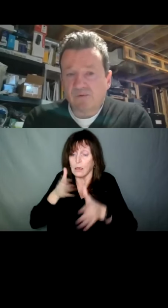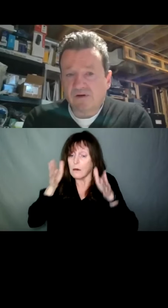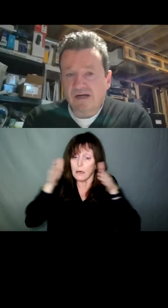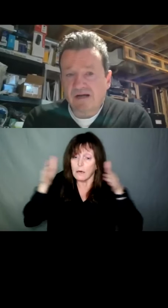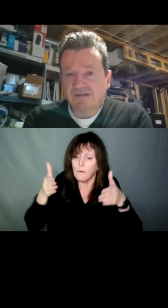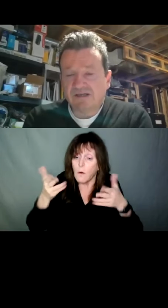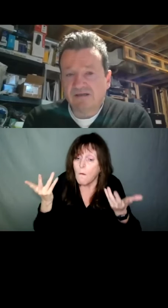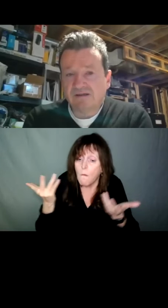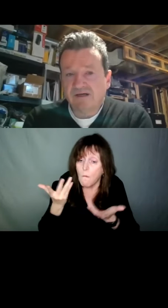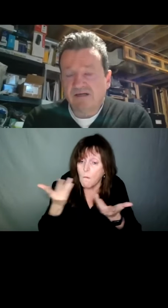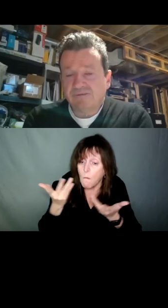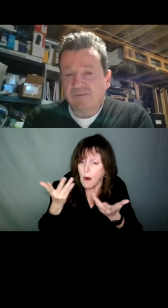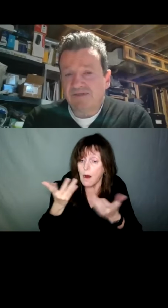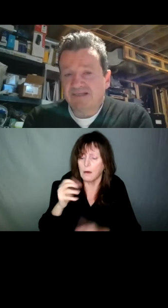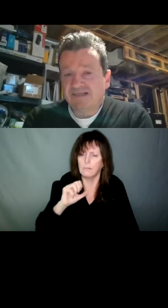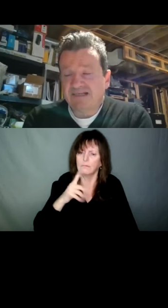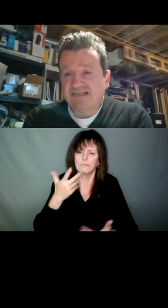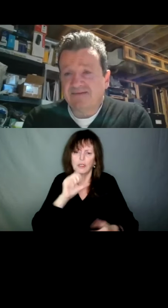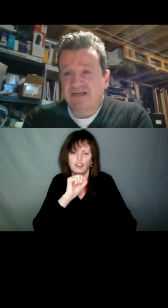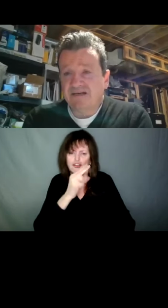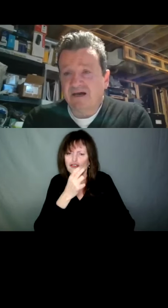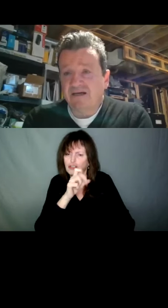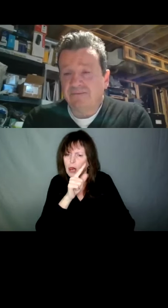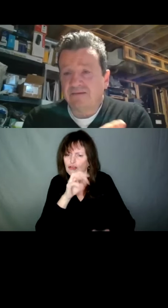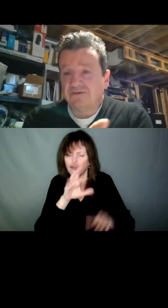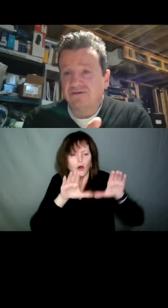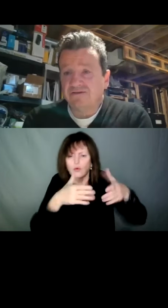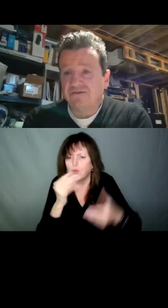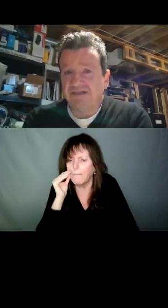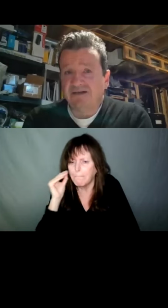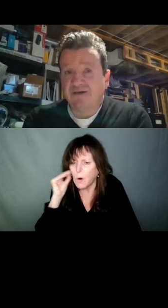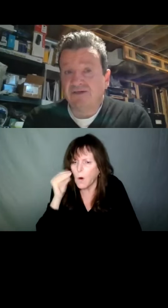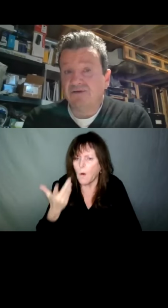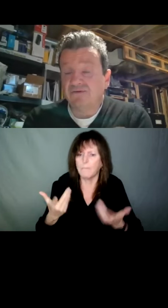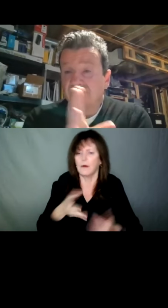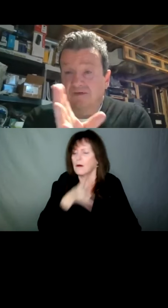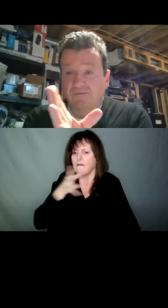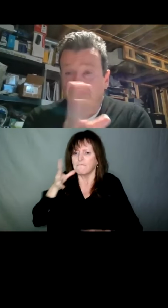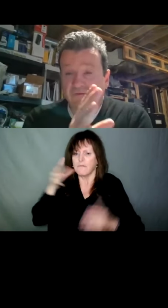Now you're in the April to July format . We're talking about shelters, group homes,